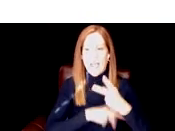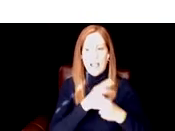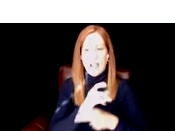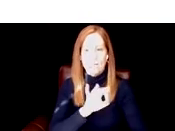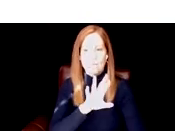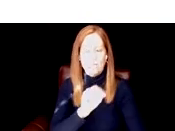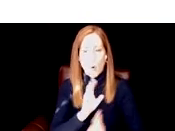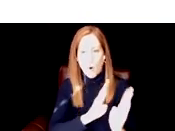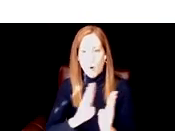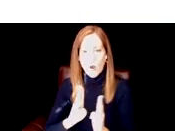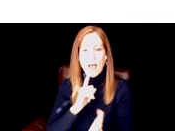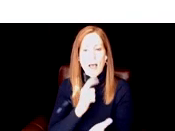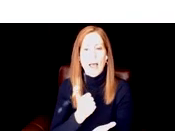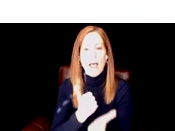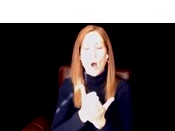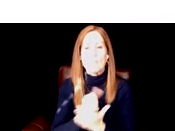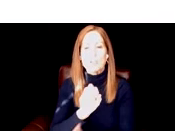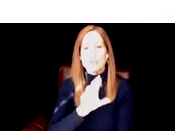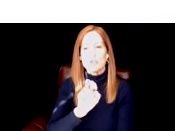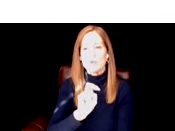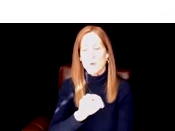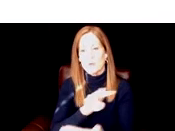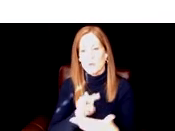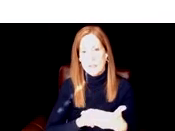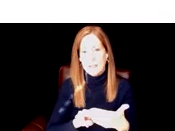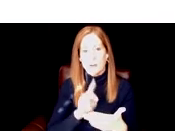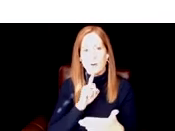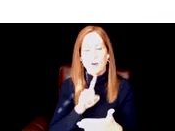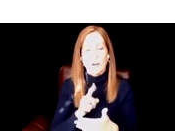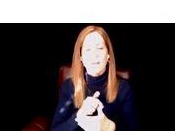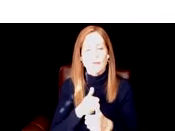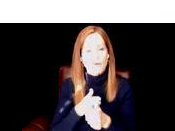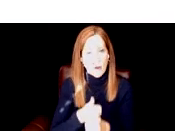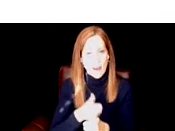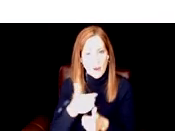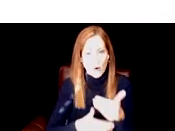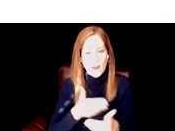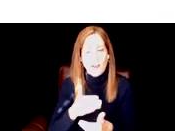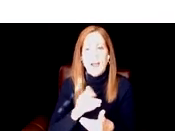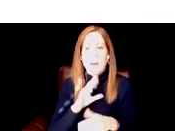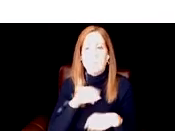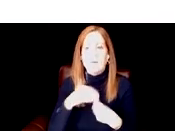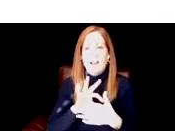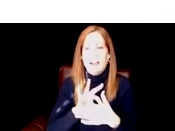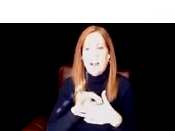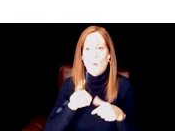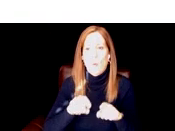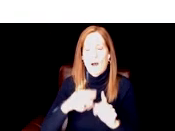can help a screen reader user keep track of progress and can provide the context that might be lost while filling out the form.